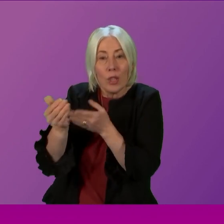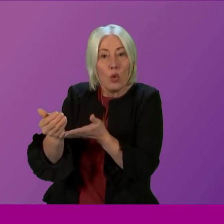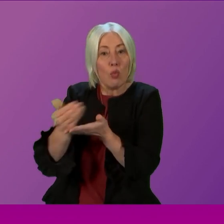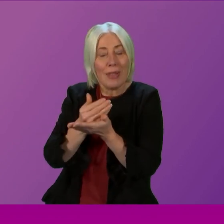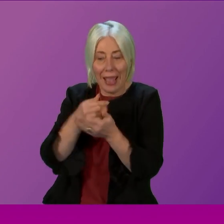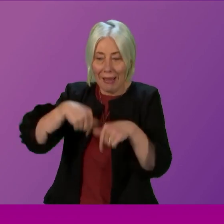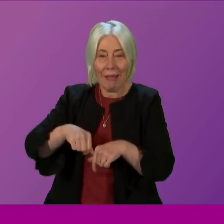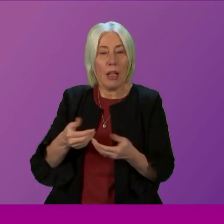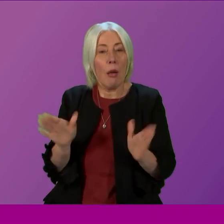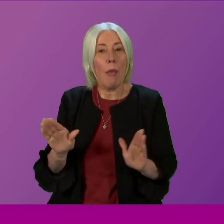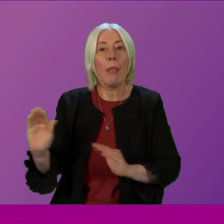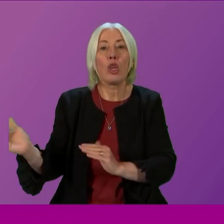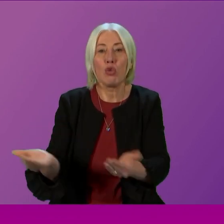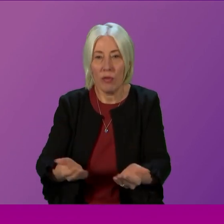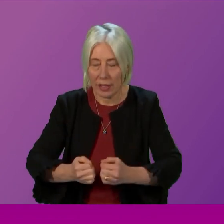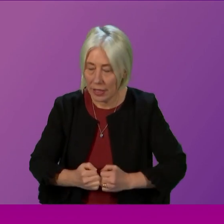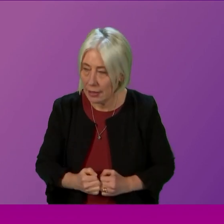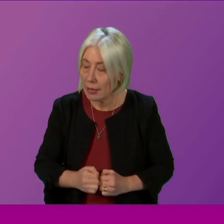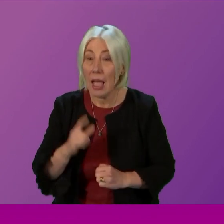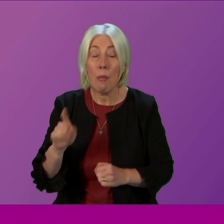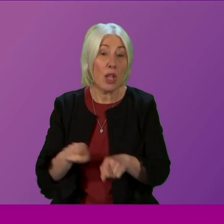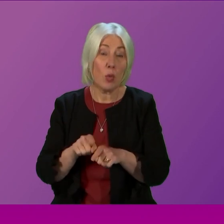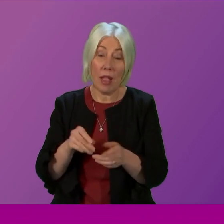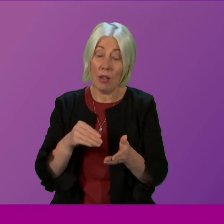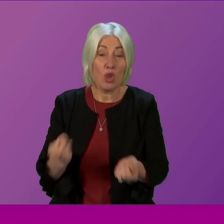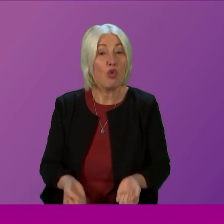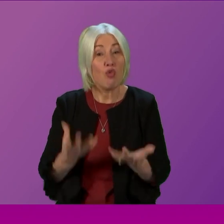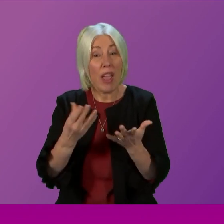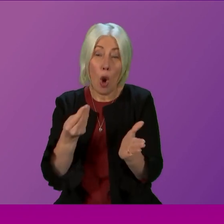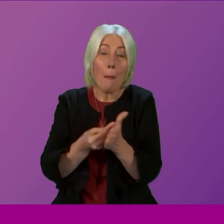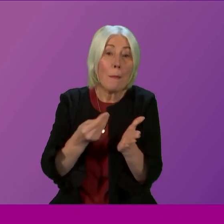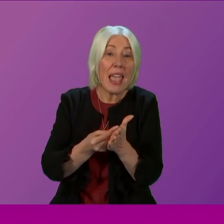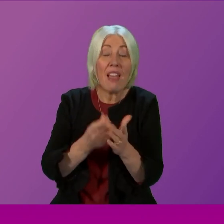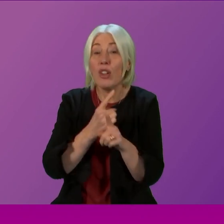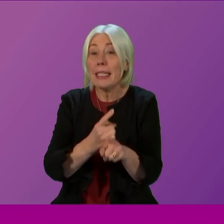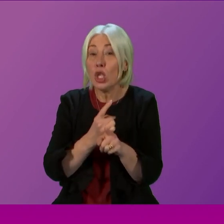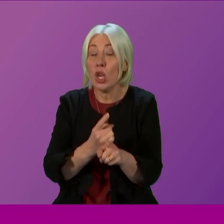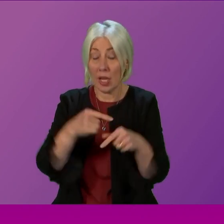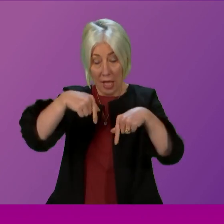When it comes to pay disputes with teachers, this Government continues